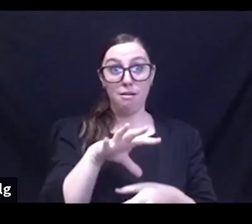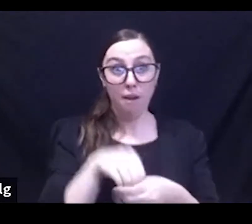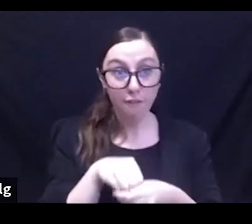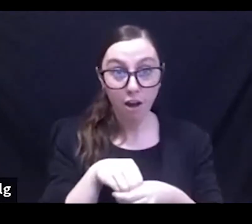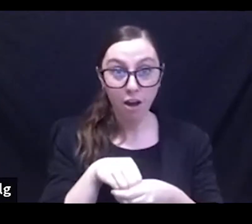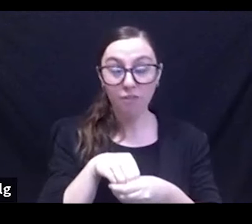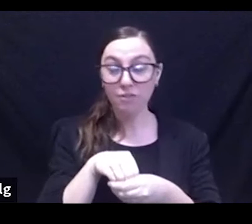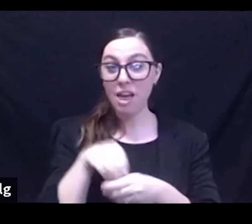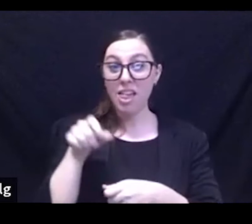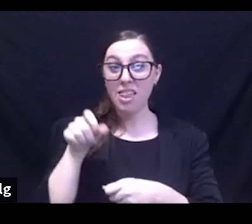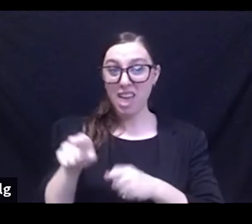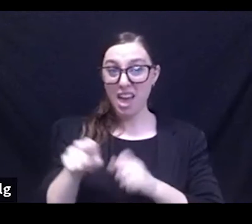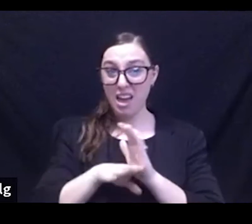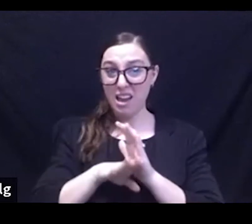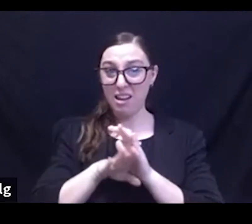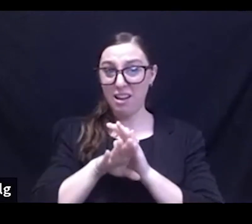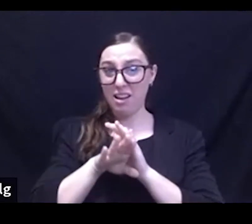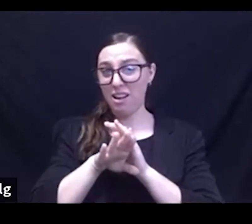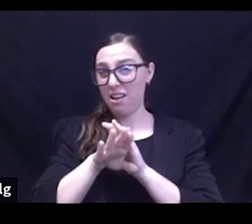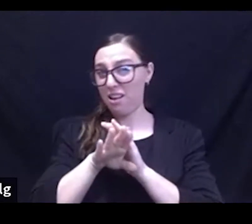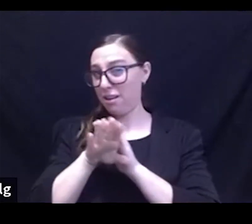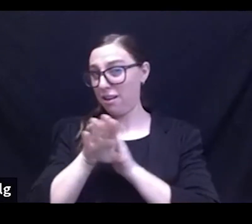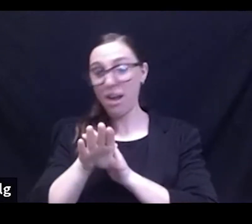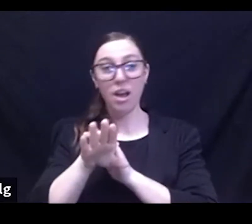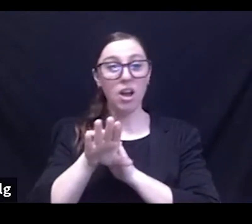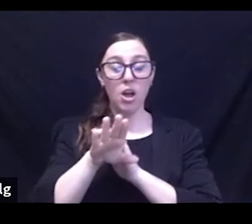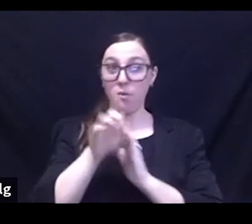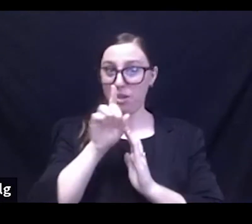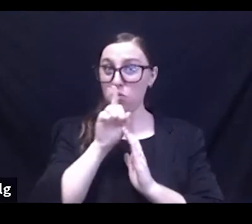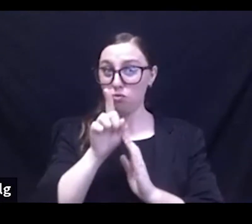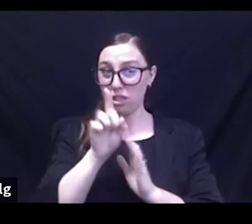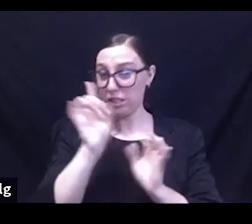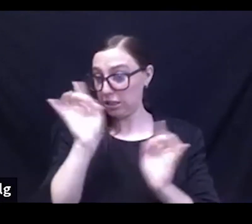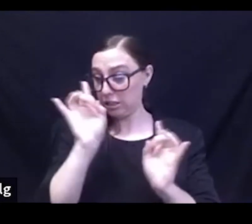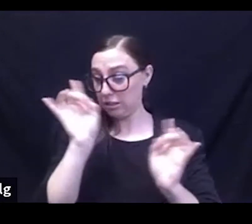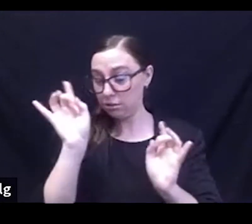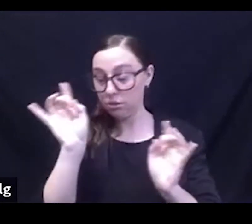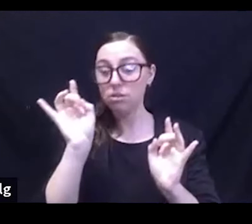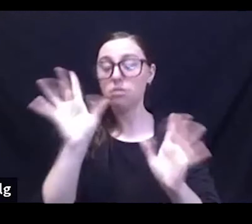progressed to a stage where it was an incredibly alarming medical, medical